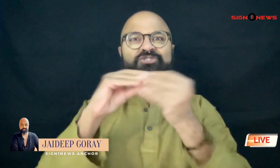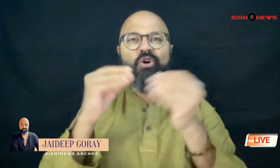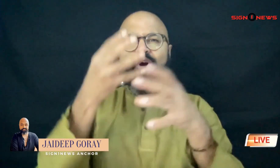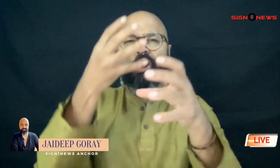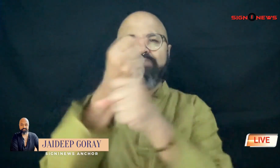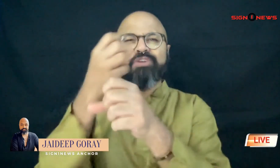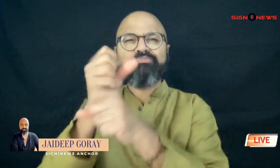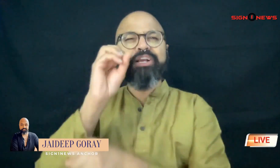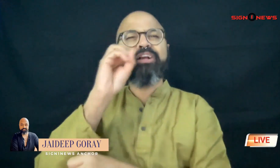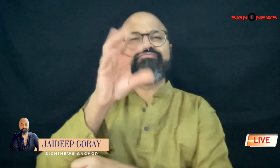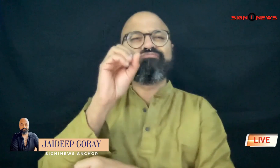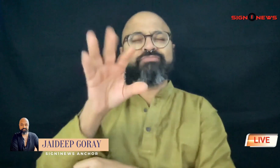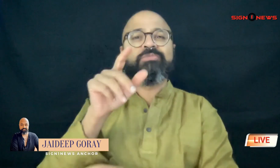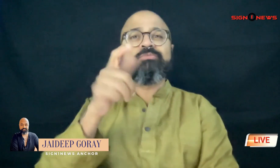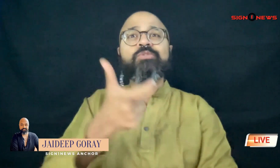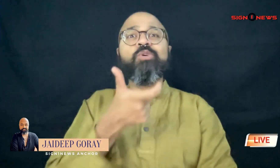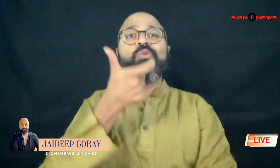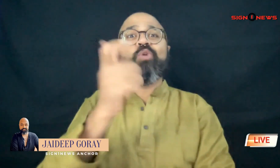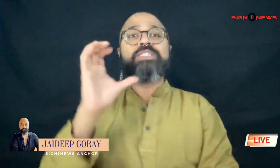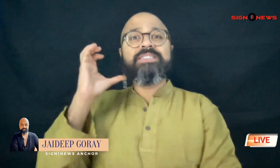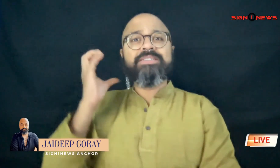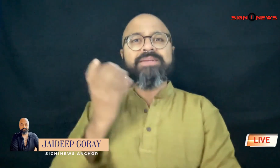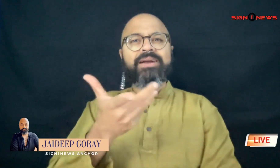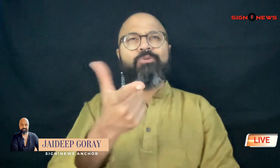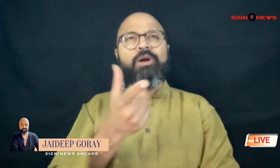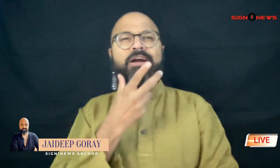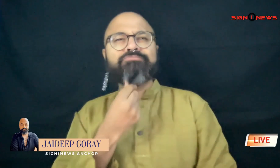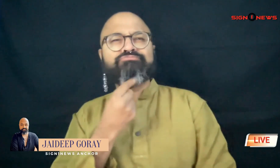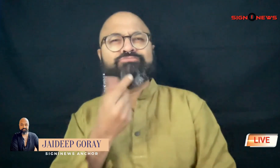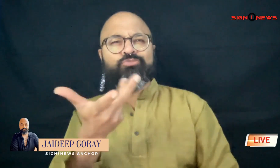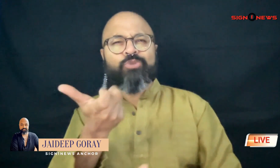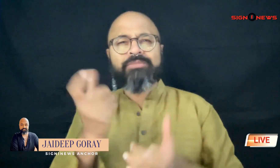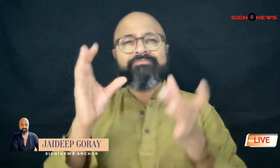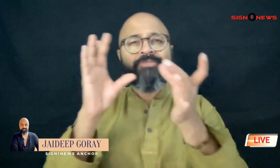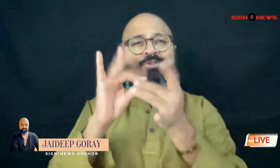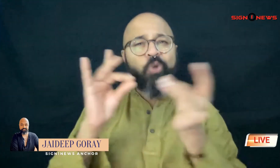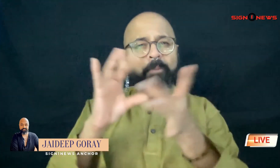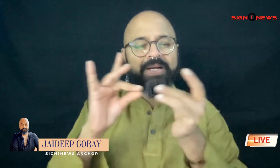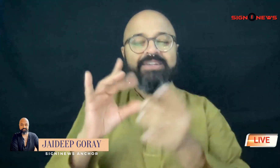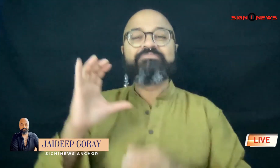the top trending stories making headlines today if you post an interesting comment about